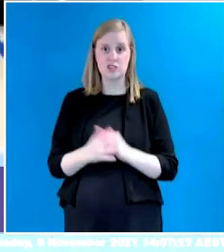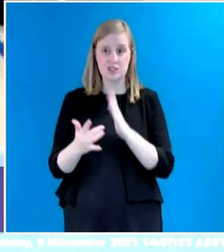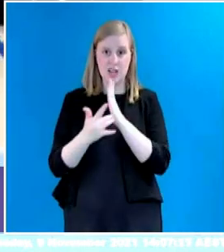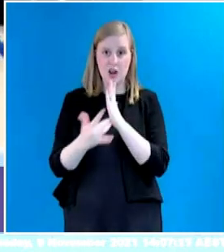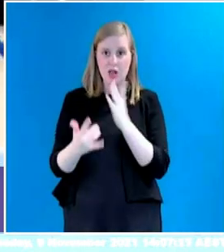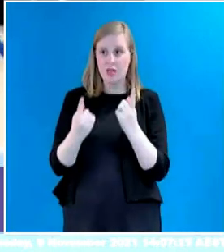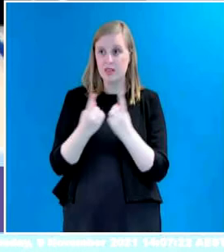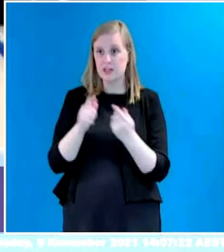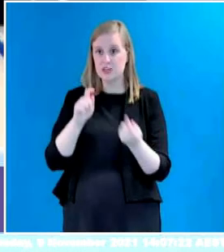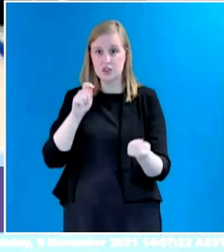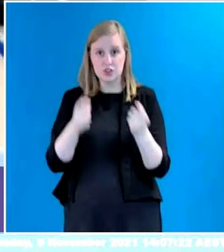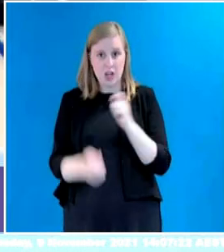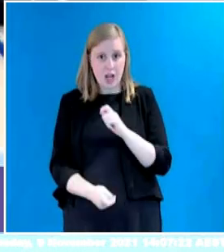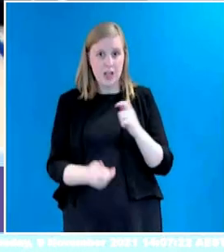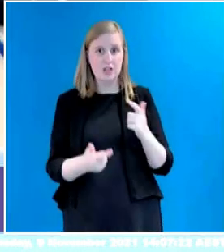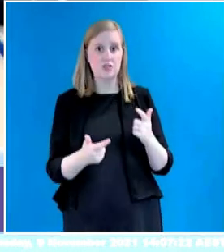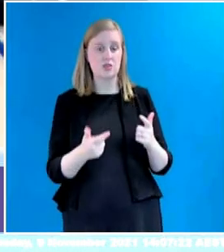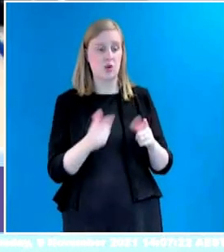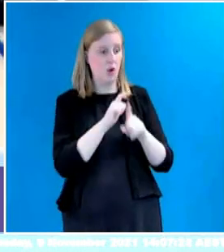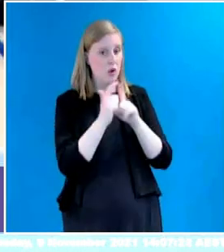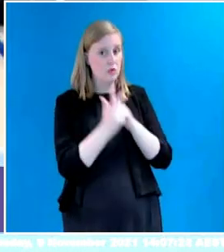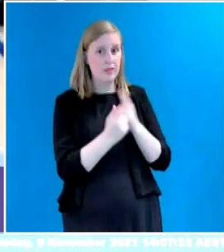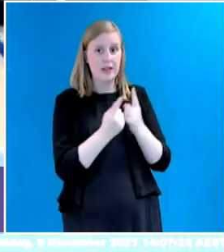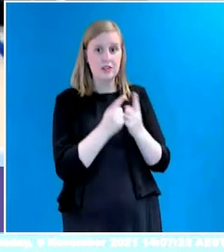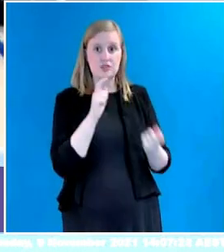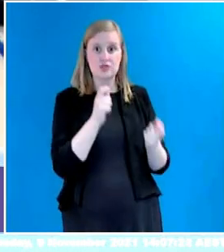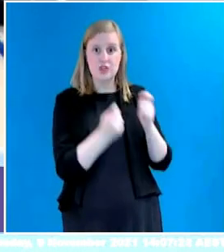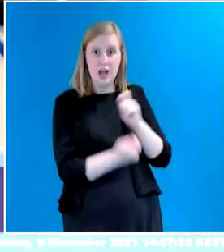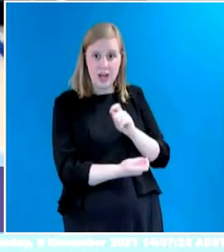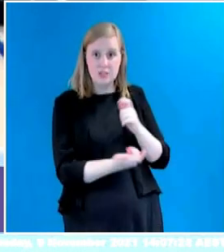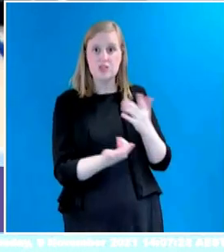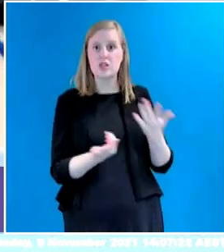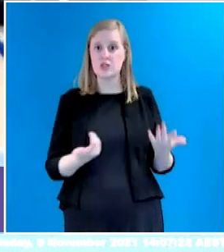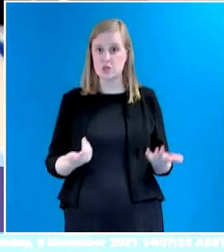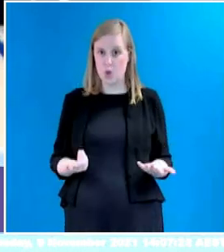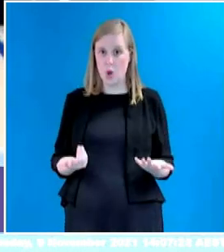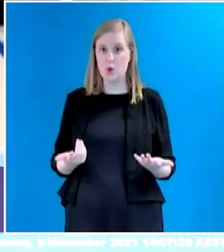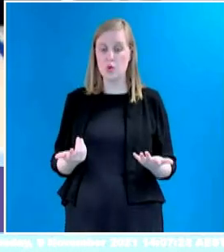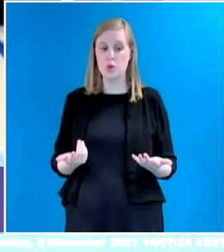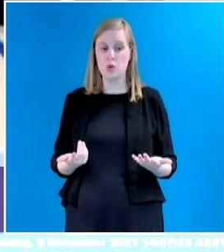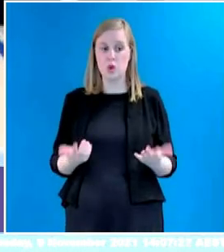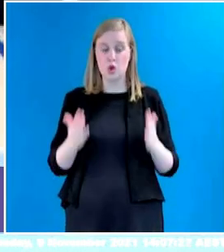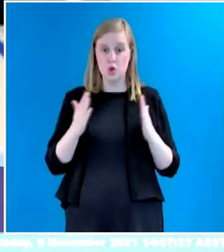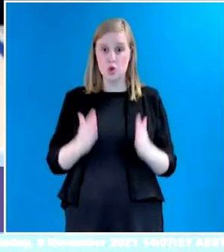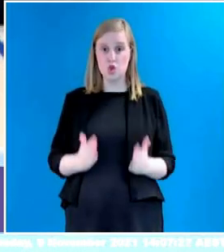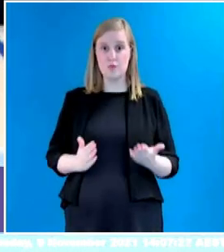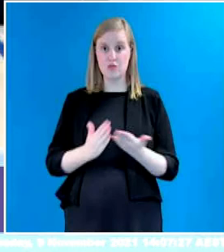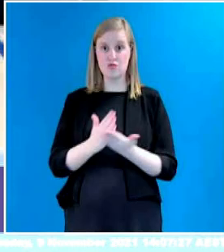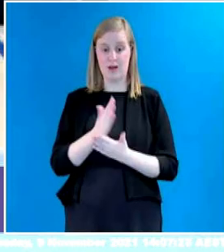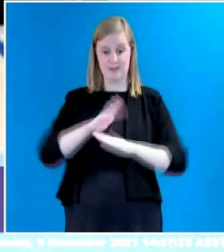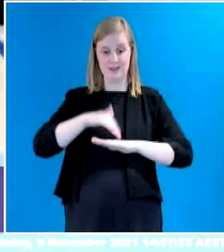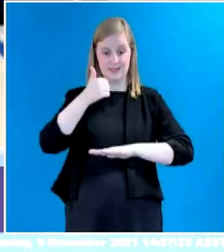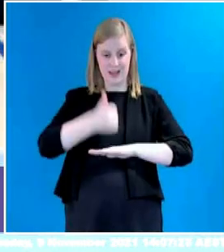So you can't say in human rights, I think, that we have implemented, we can forget about that.